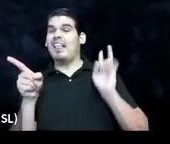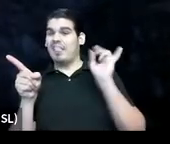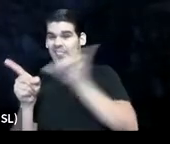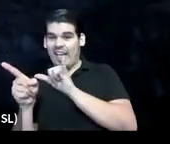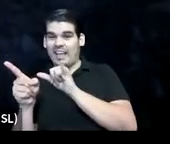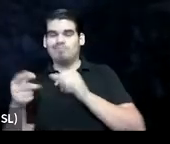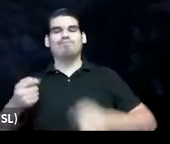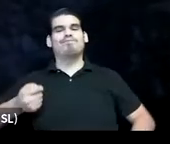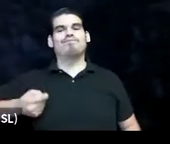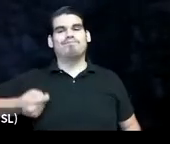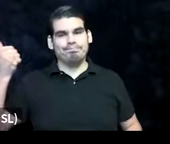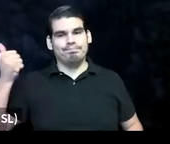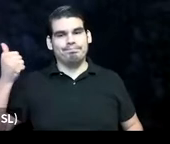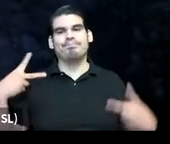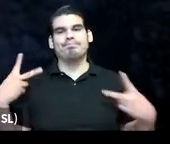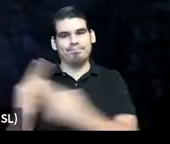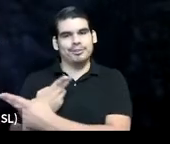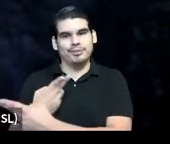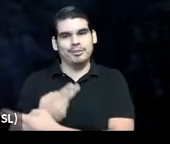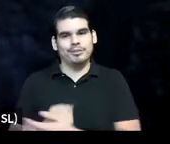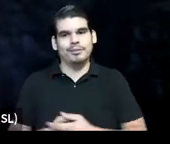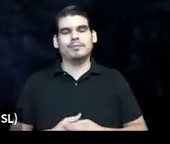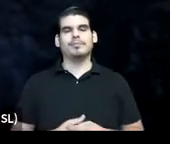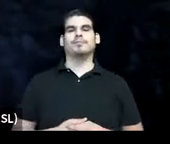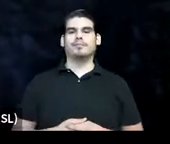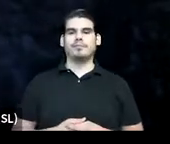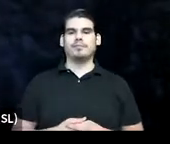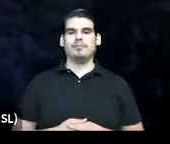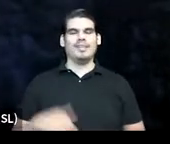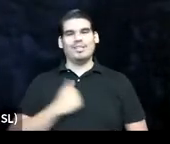bit long for one whereas one thing I try to keep in mind while writing resolutions is that